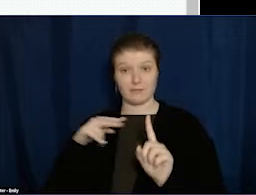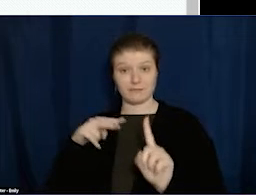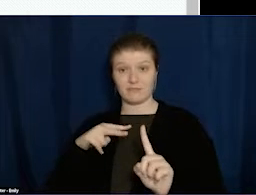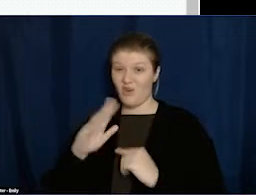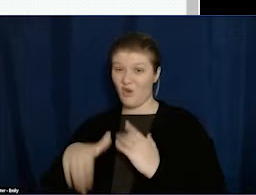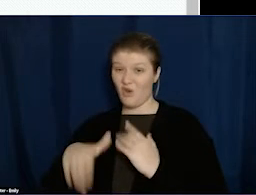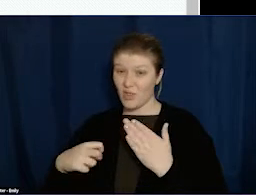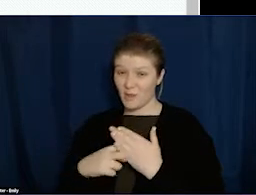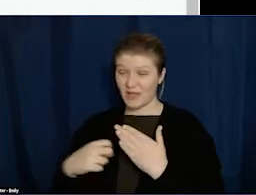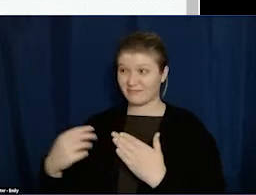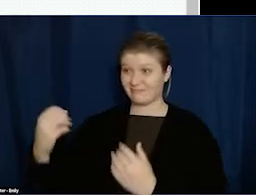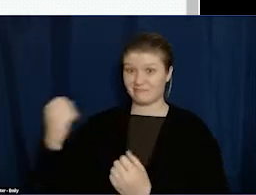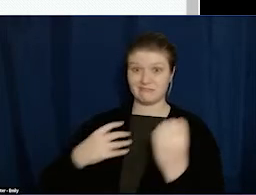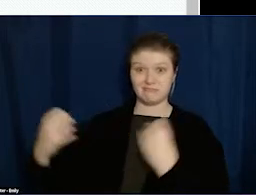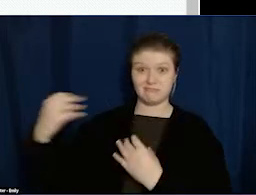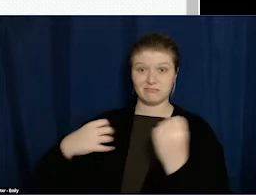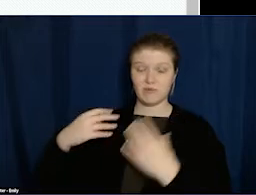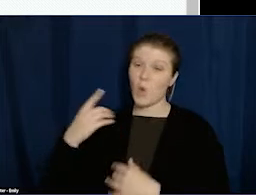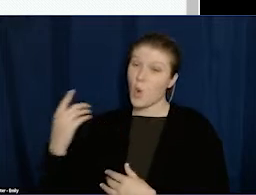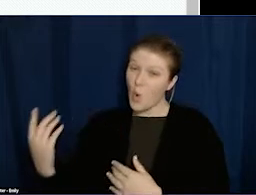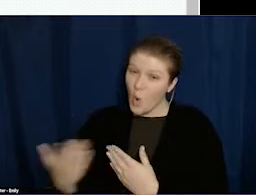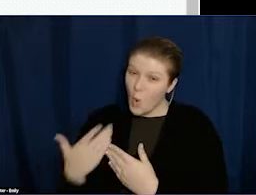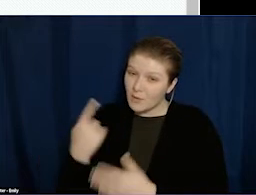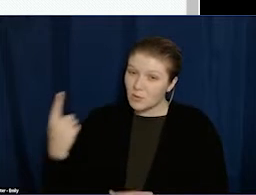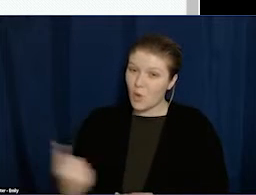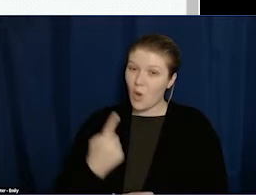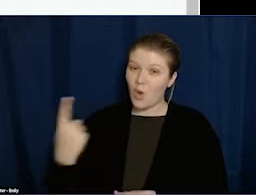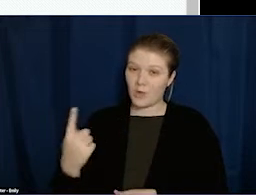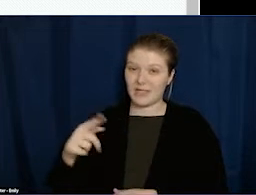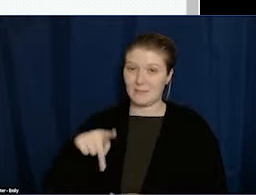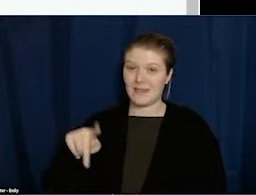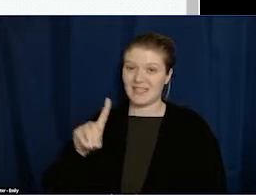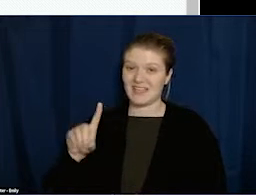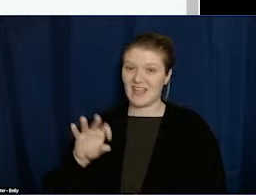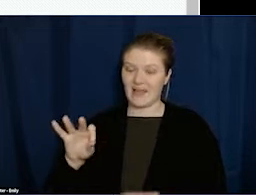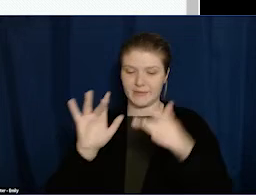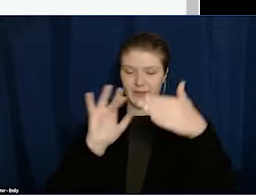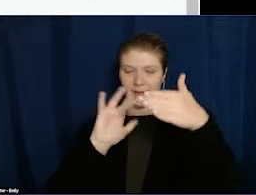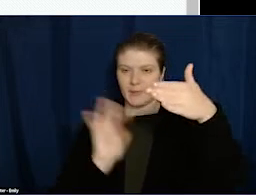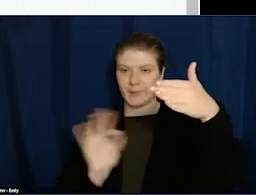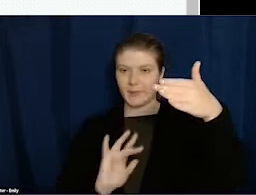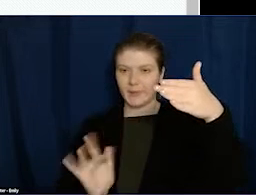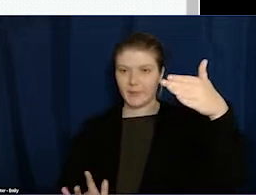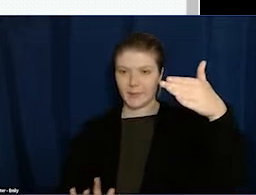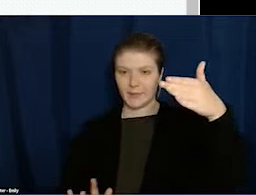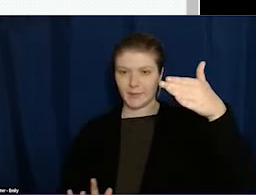and Biosketch are almost always the fillable PDFs. They're hardly ever the SciENcv because it's already generated for you.